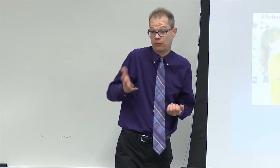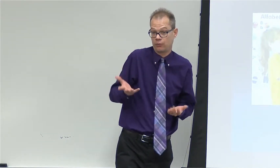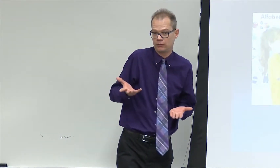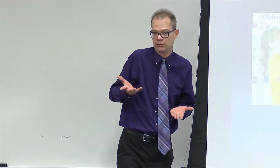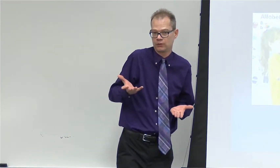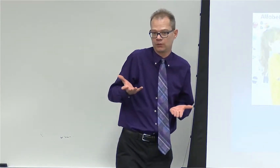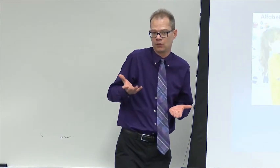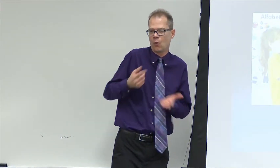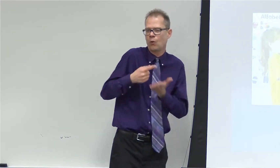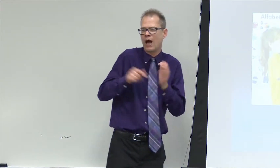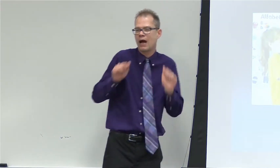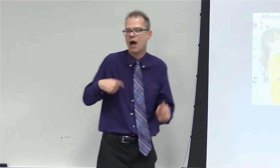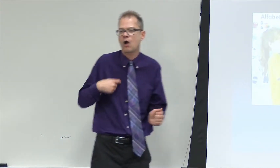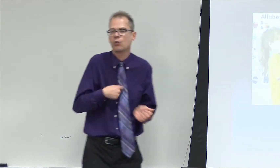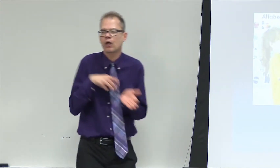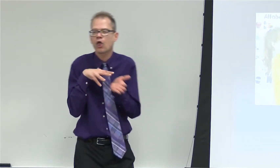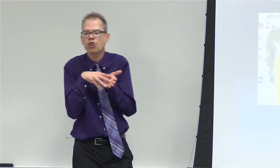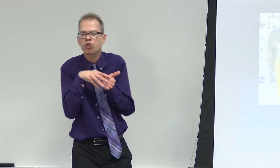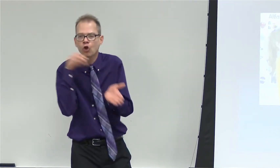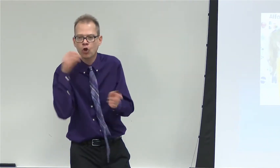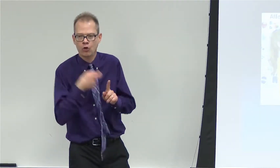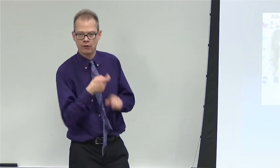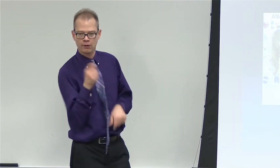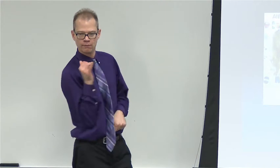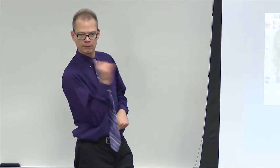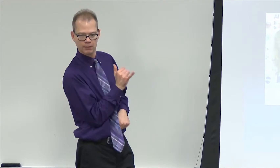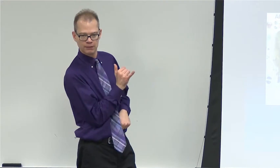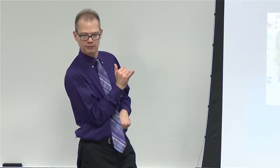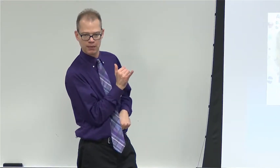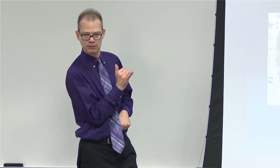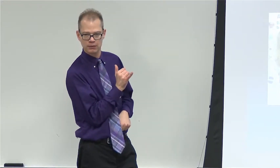and we can learn from that.